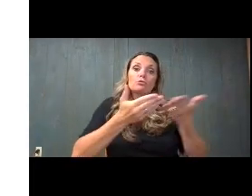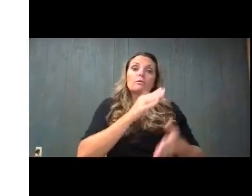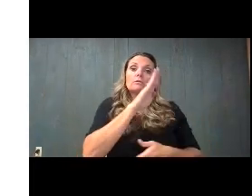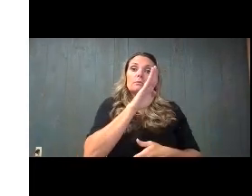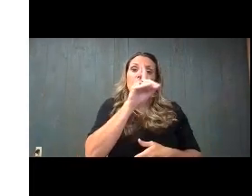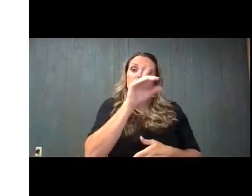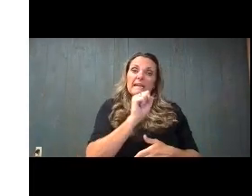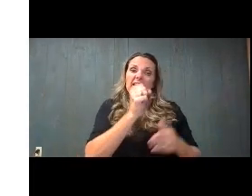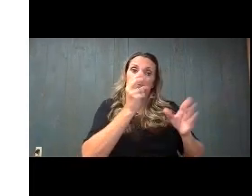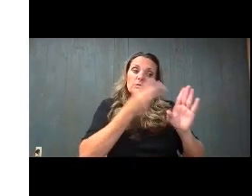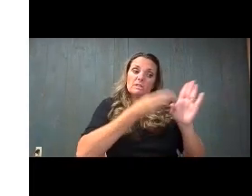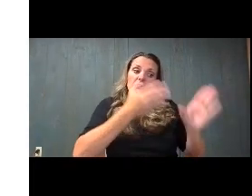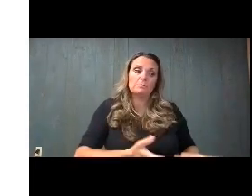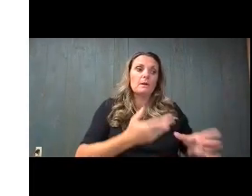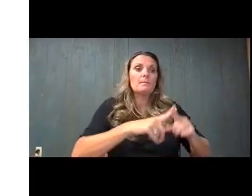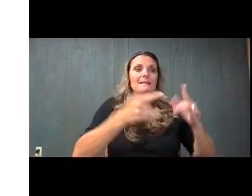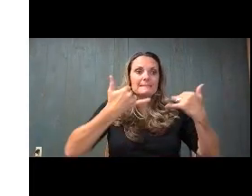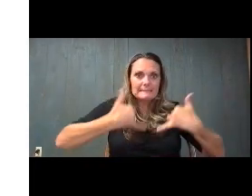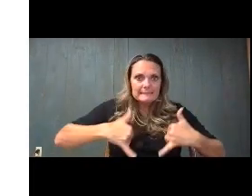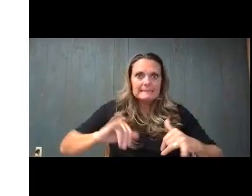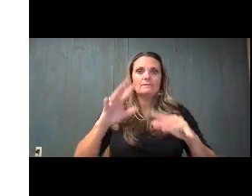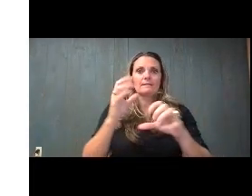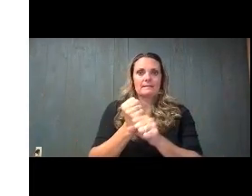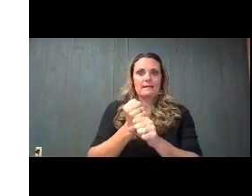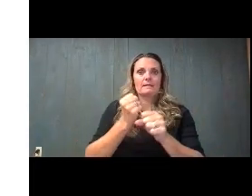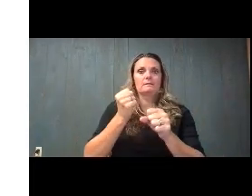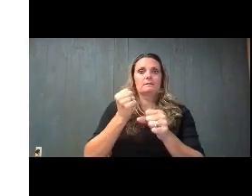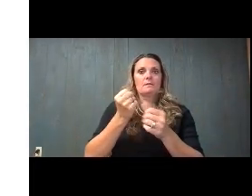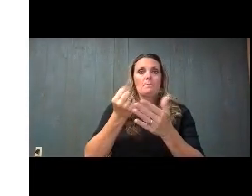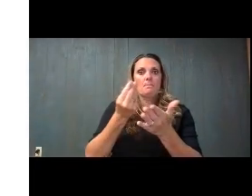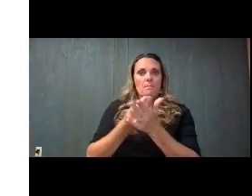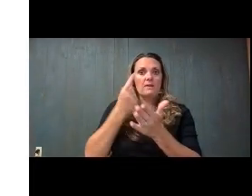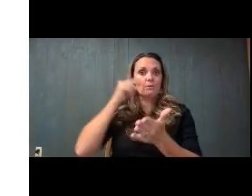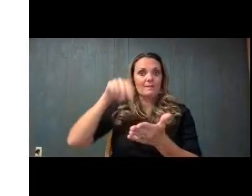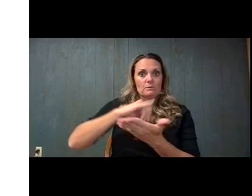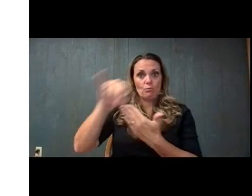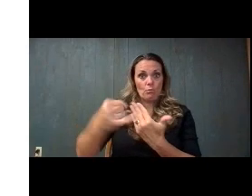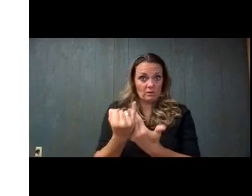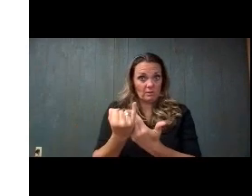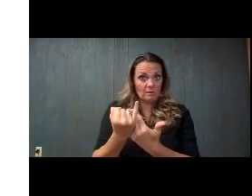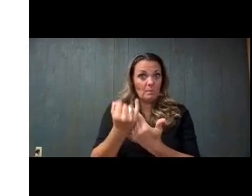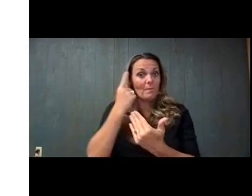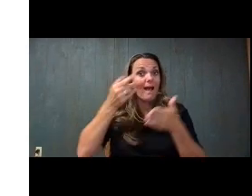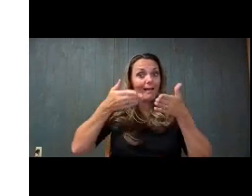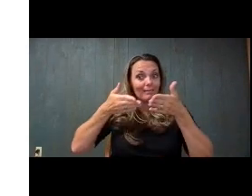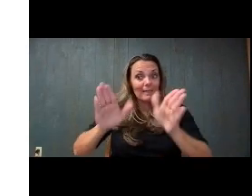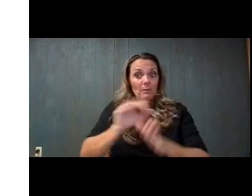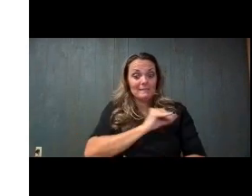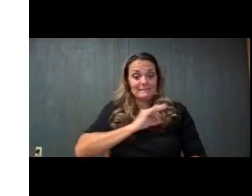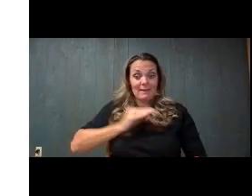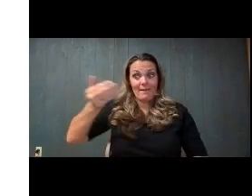and still be eligible for this project. However, the allowable staff hired for the establishment